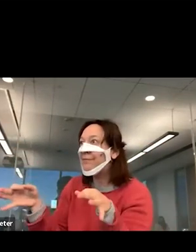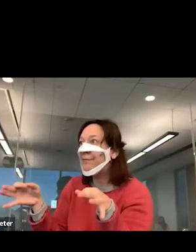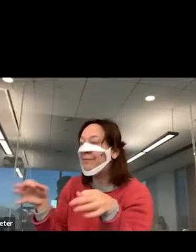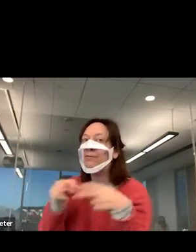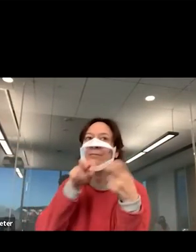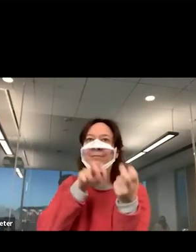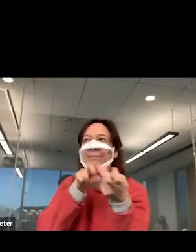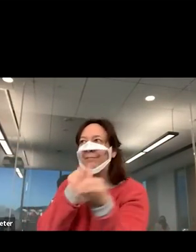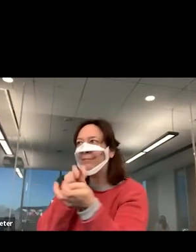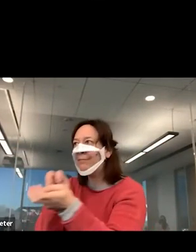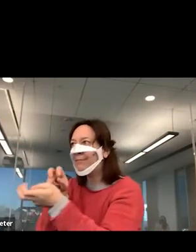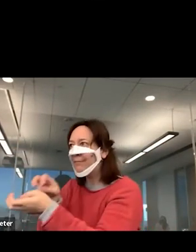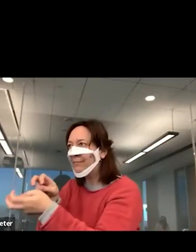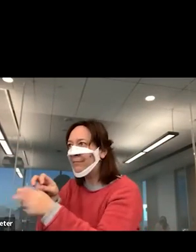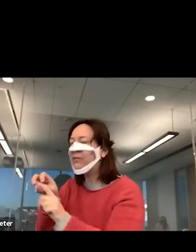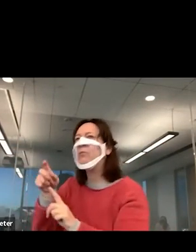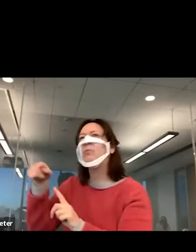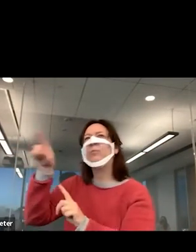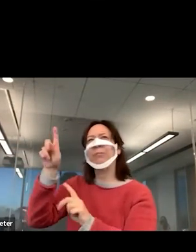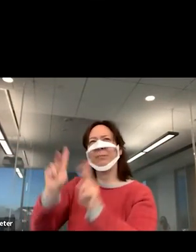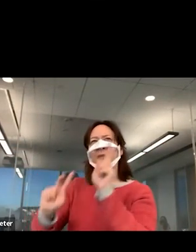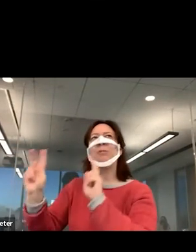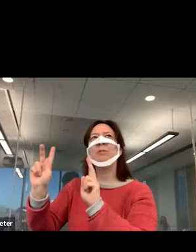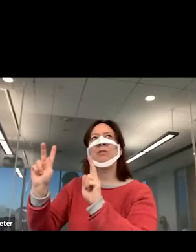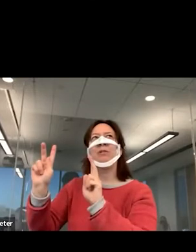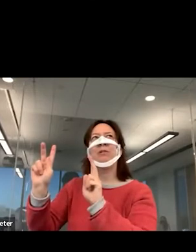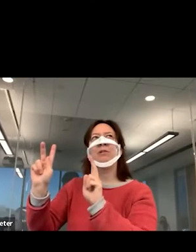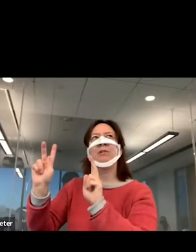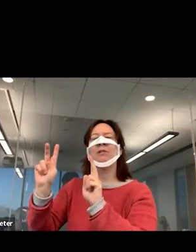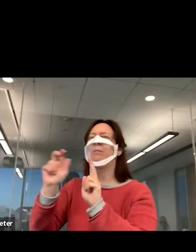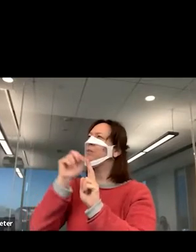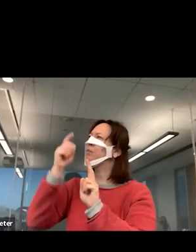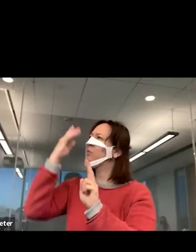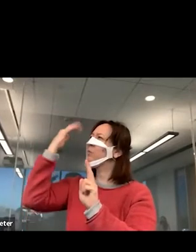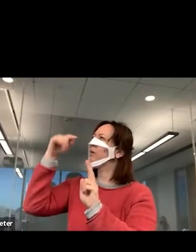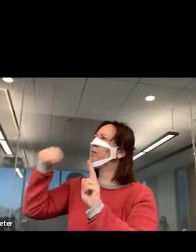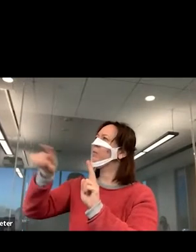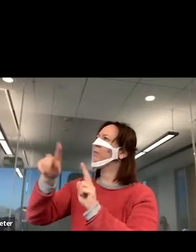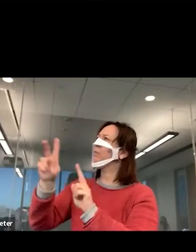i don't know why and maybe it's because i worked at the food and drug administration but i assumed